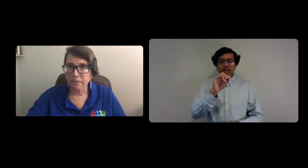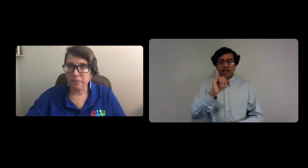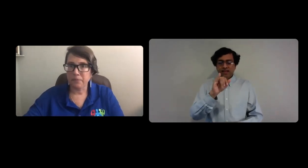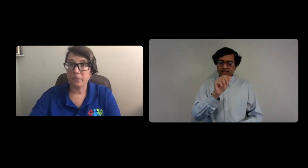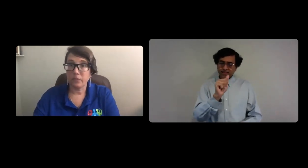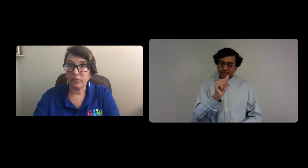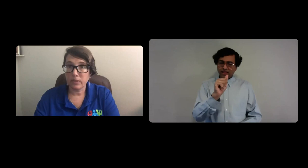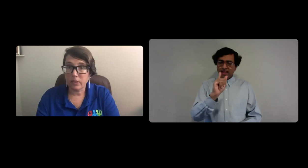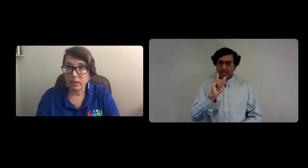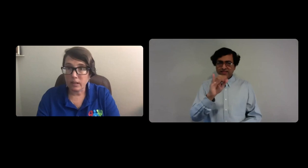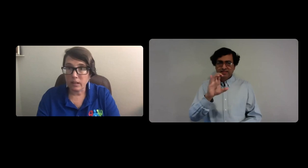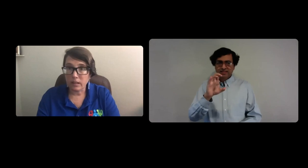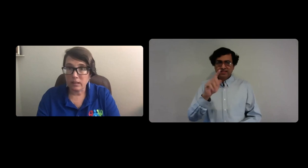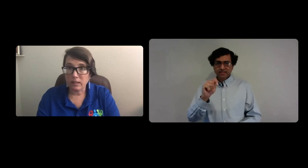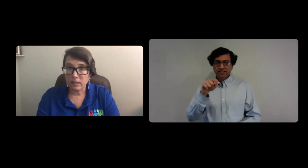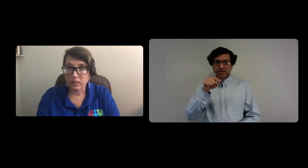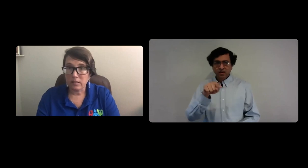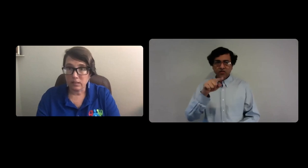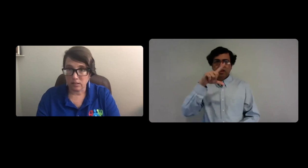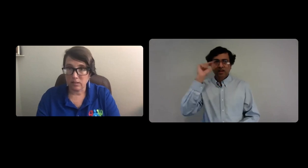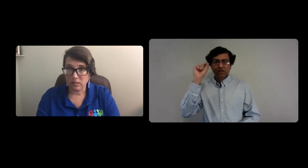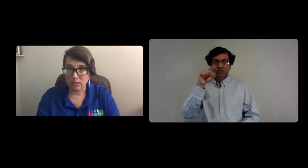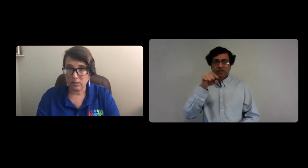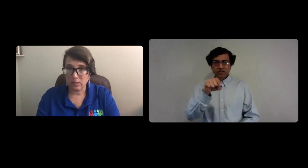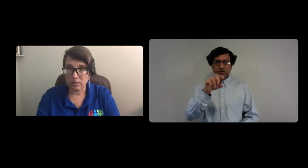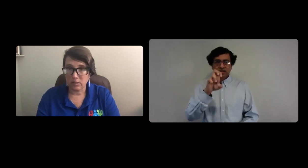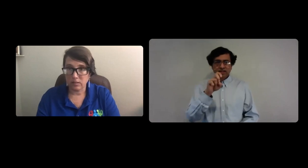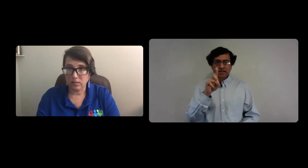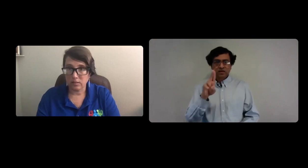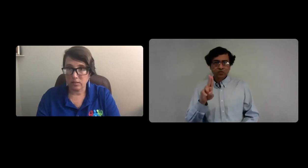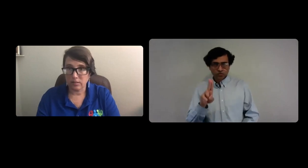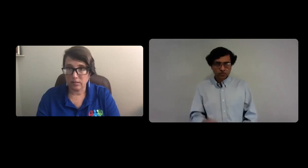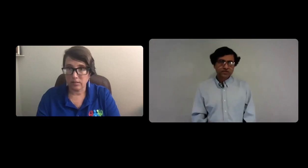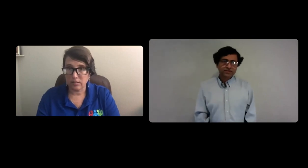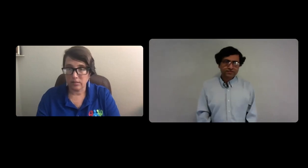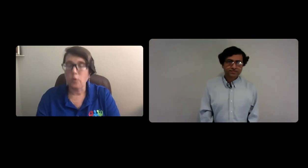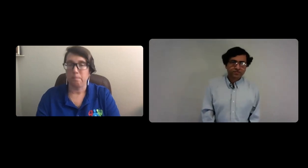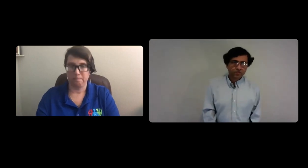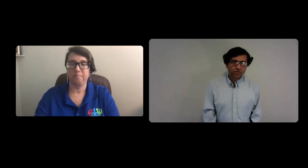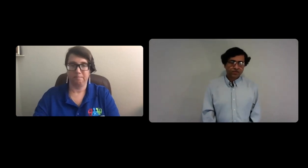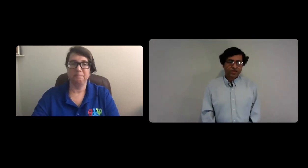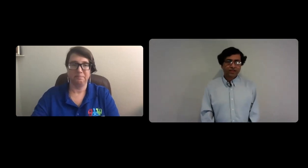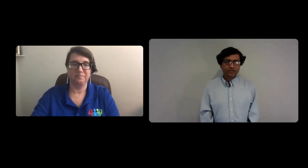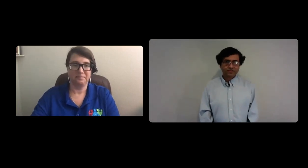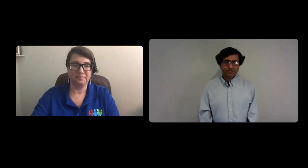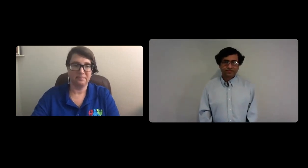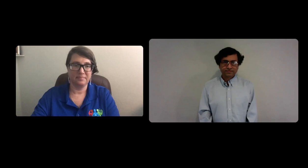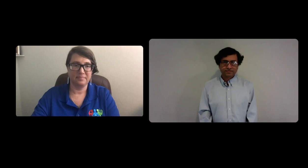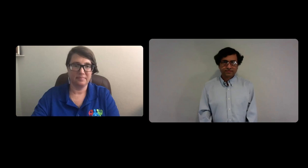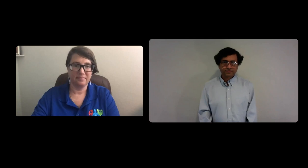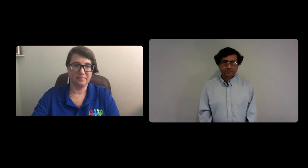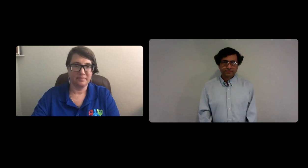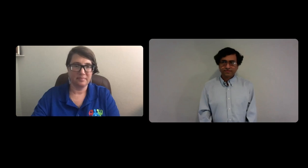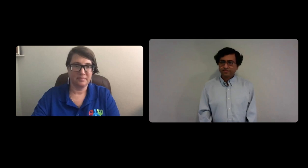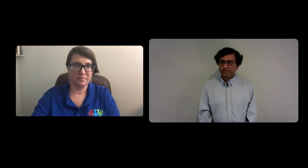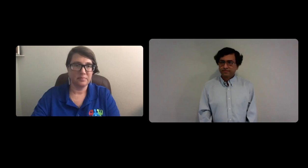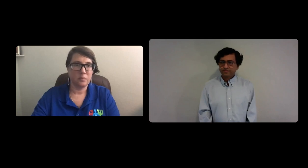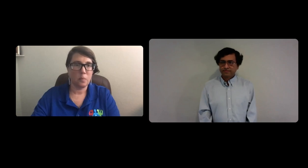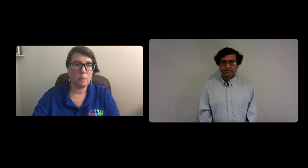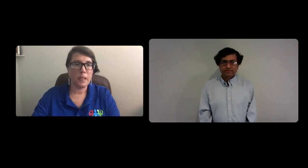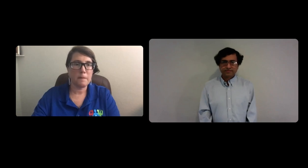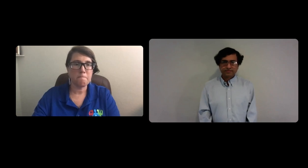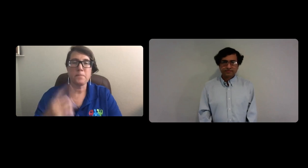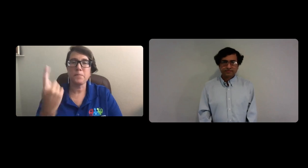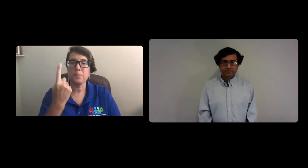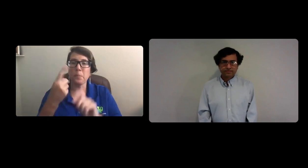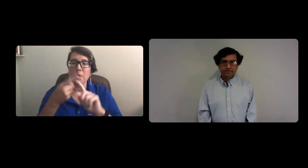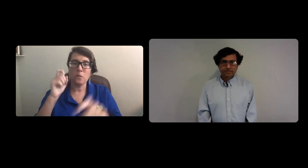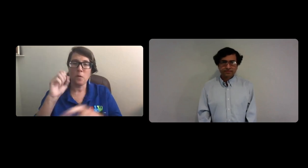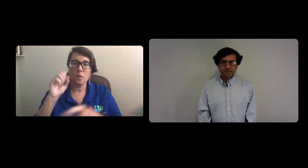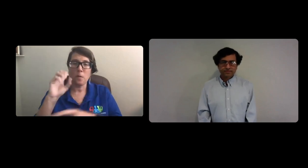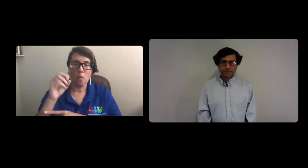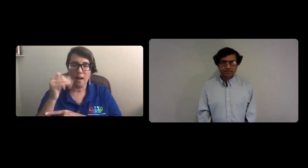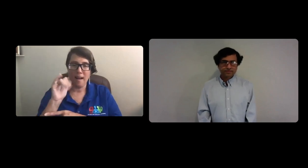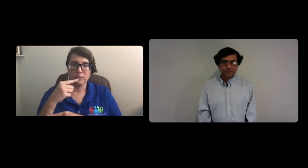So on AICT.Gallaudet.edu is where you can get to that.